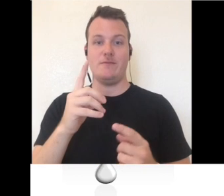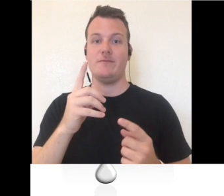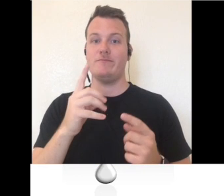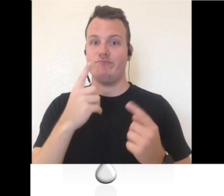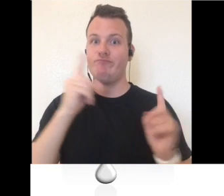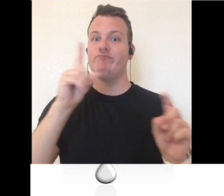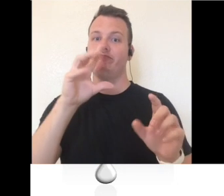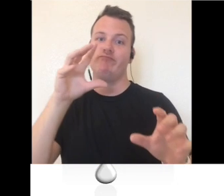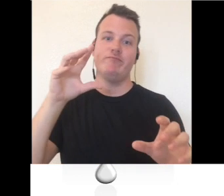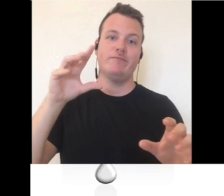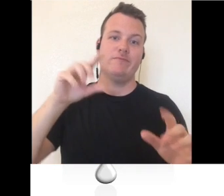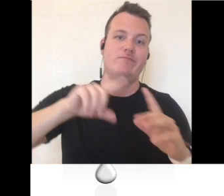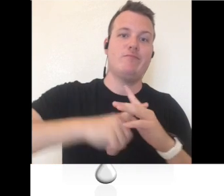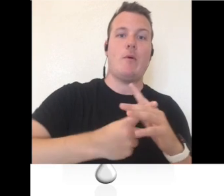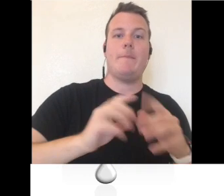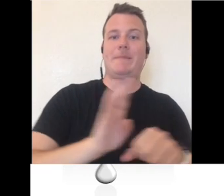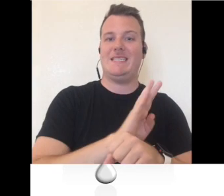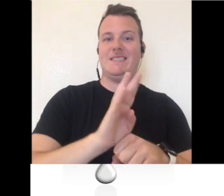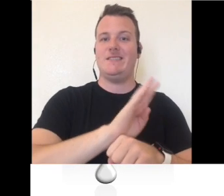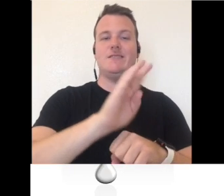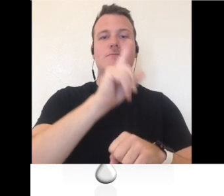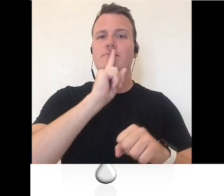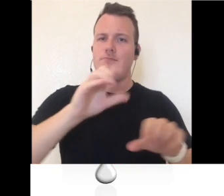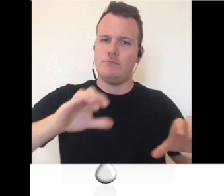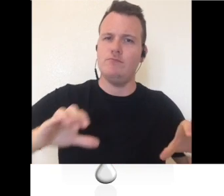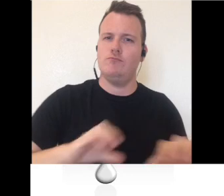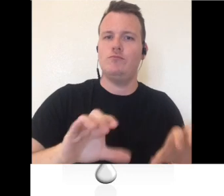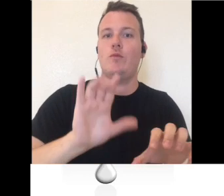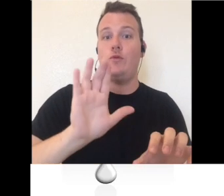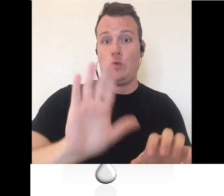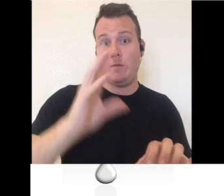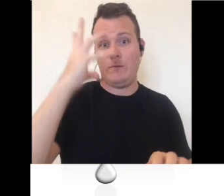to man. If you ever get into practice where you can actually execute those